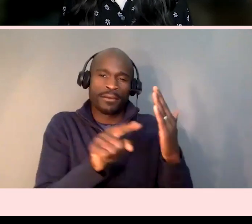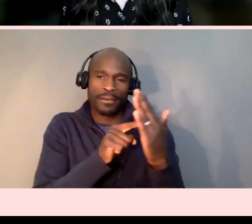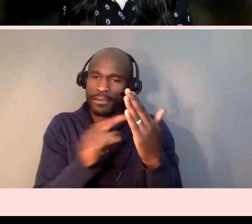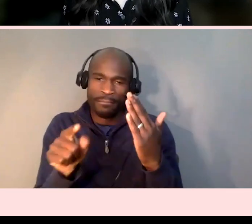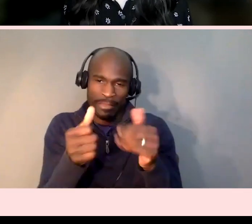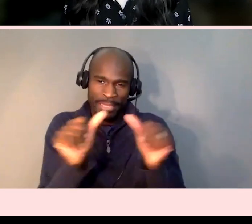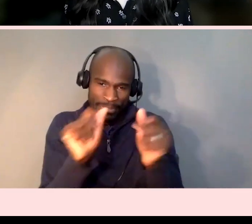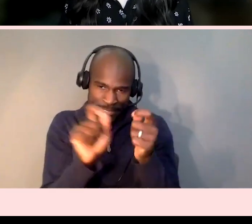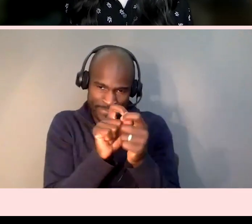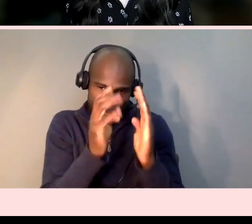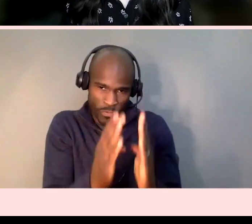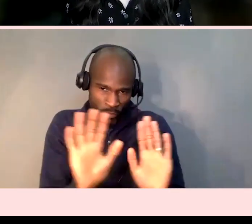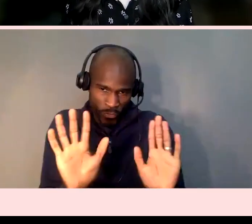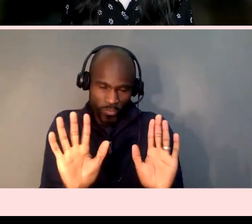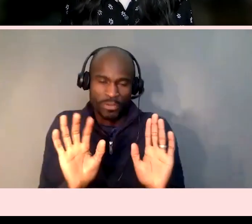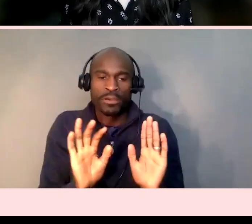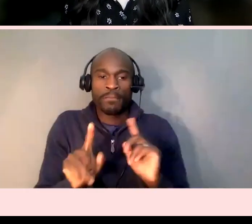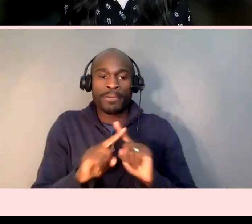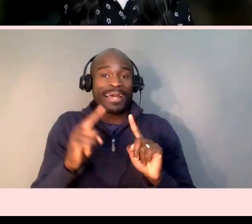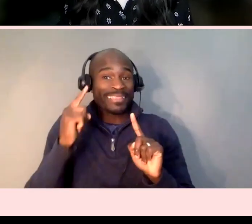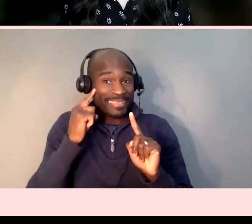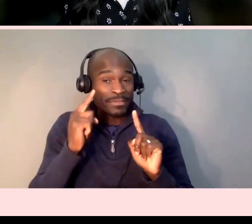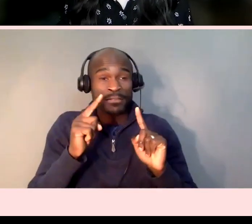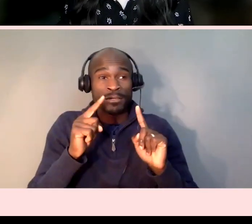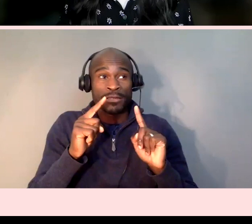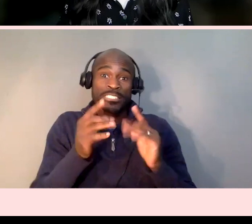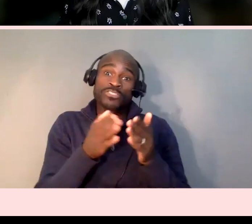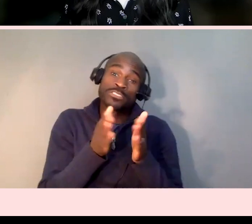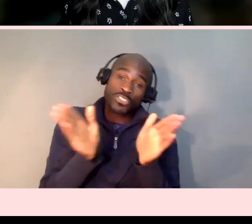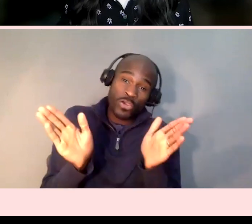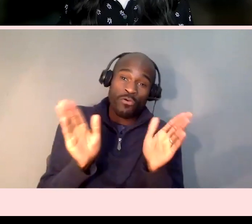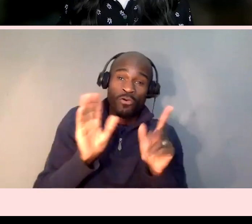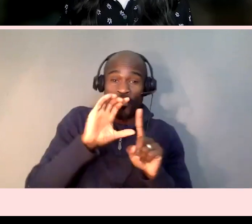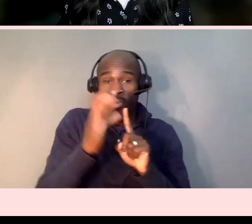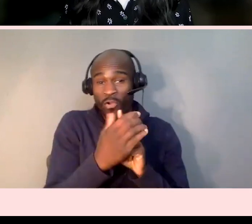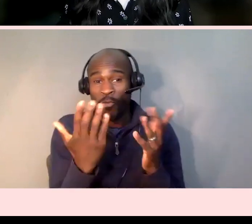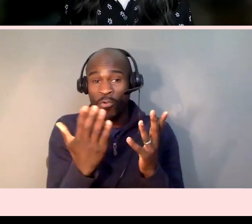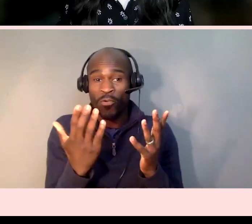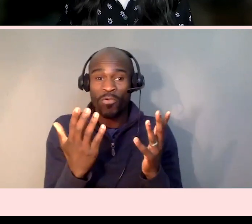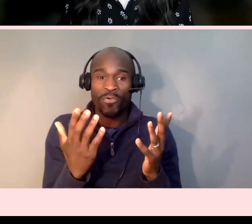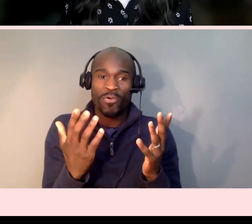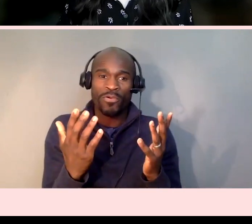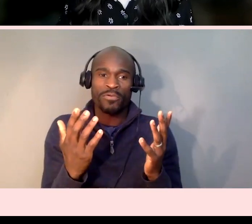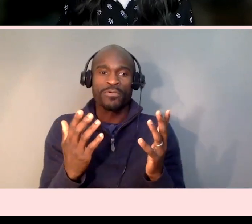particular, but I think the general culture of design is a lot of we create designs FOR people